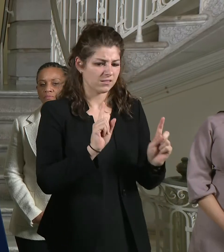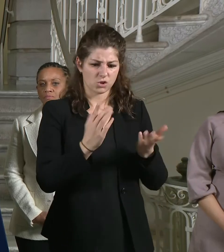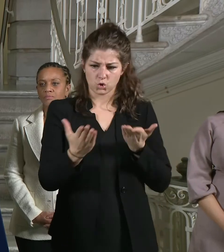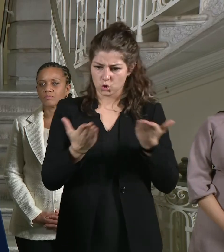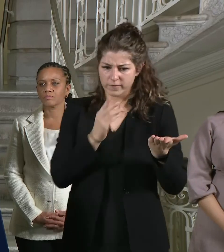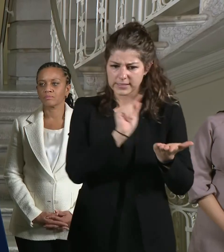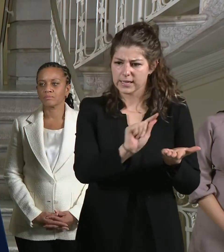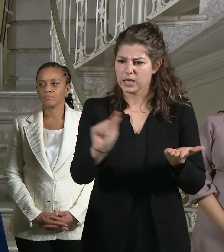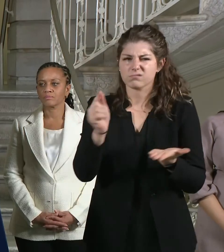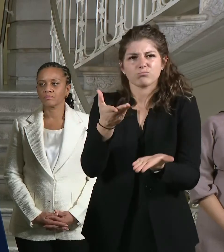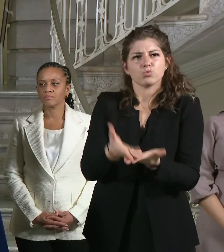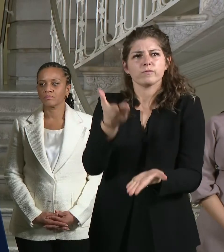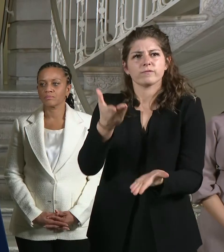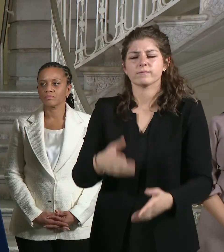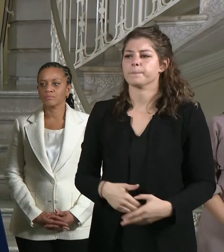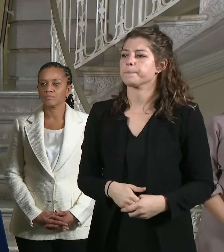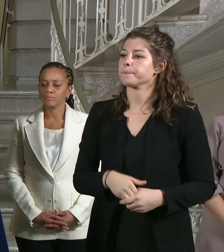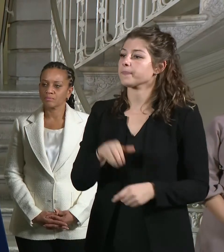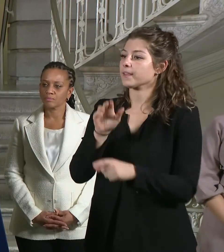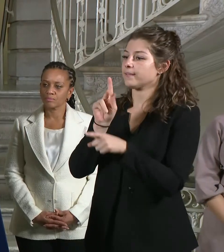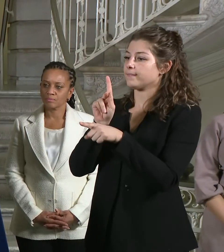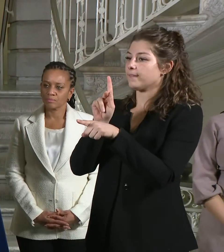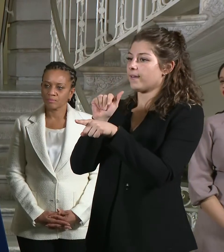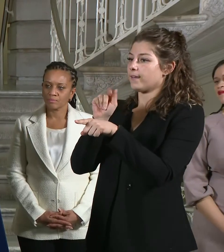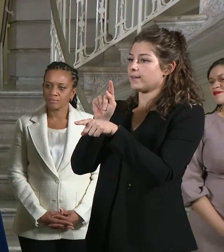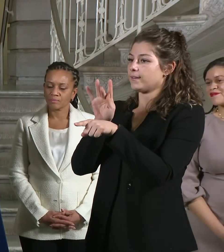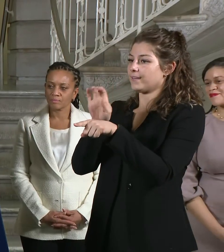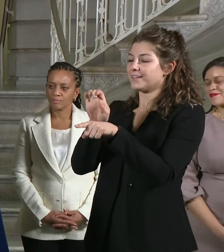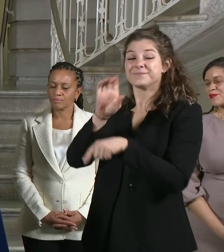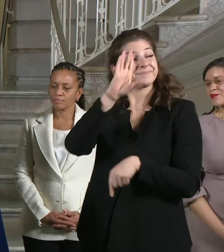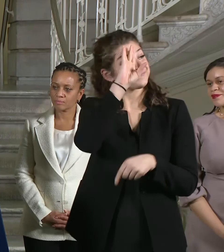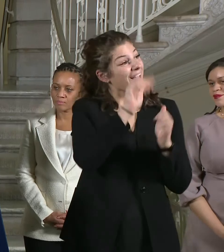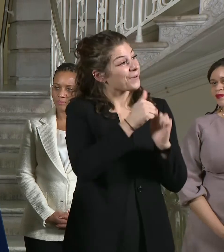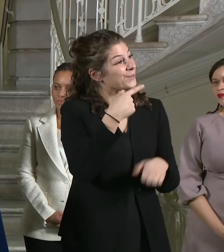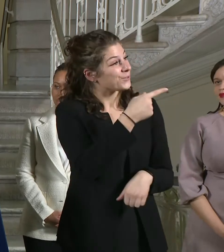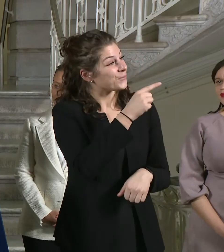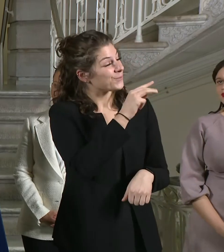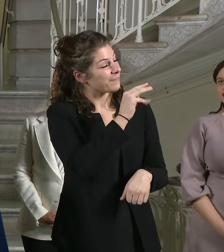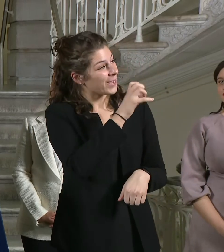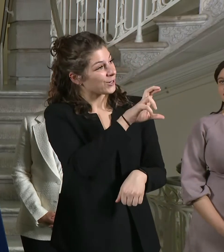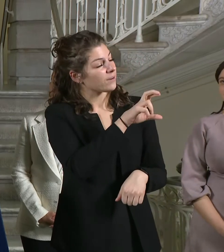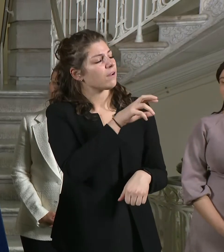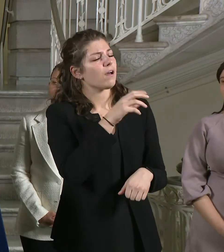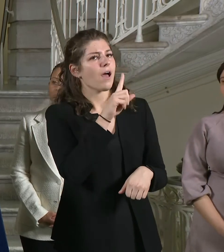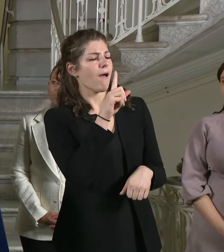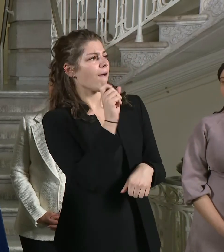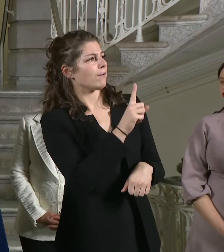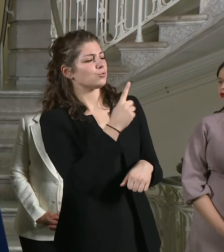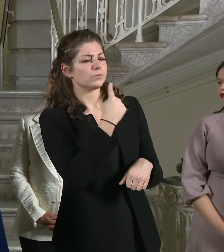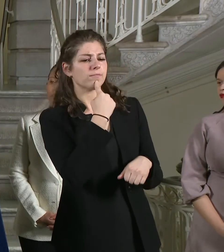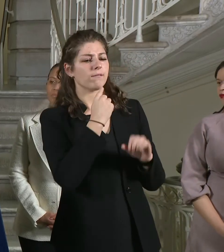. WE HAVE BEEN THRIVING. OUR TRACK RECORD OF SUCCESS IN DELIVERING SERVICES SHOWING